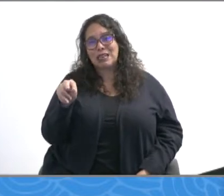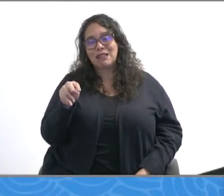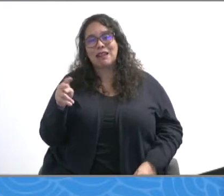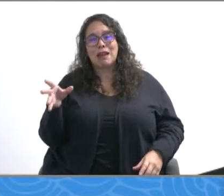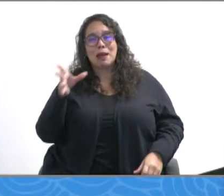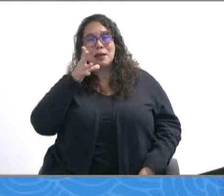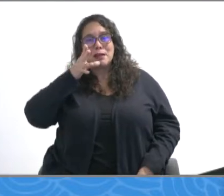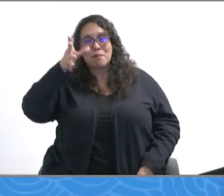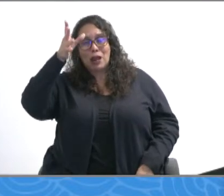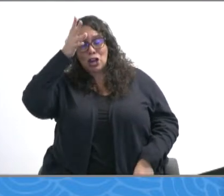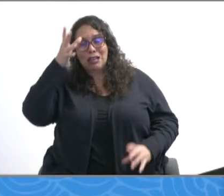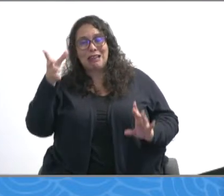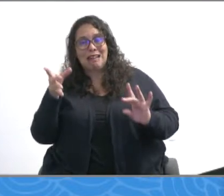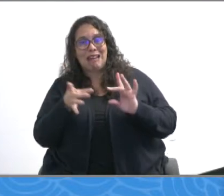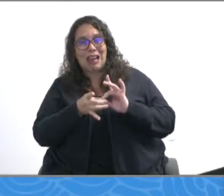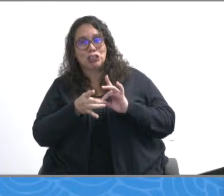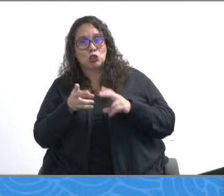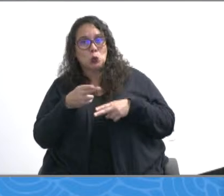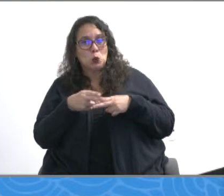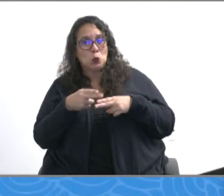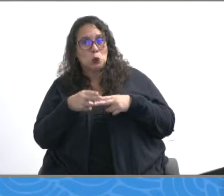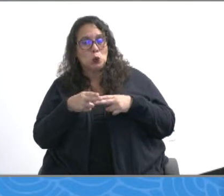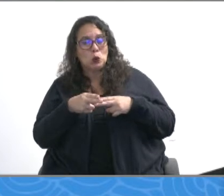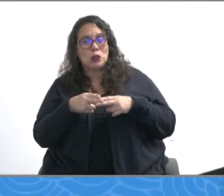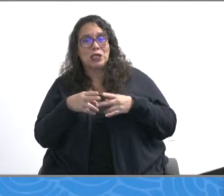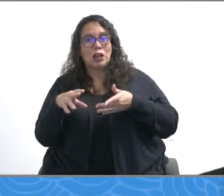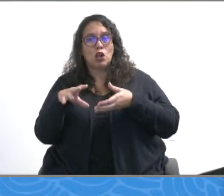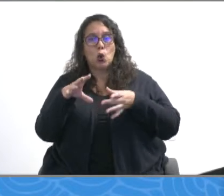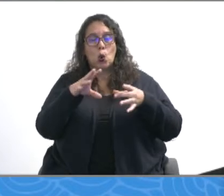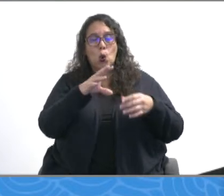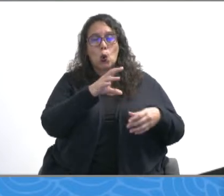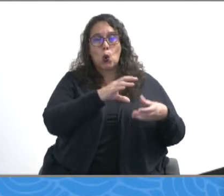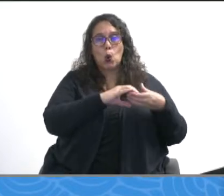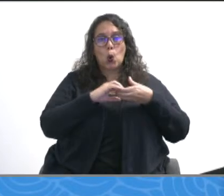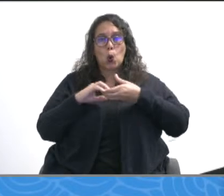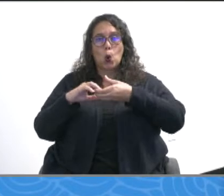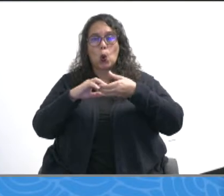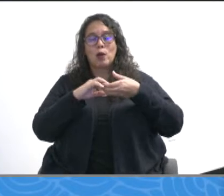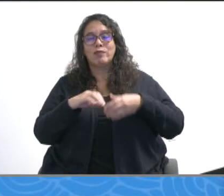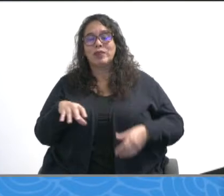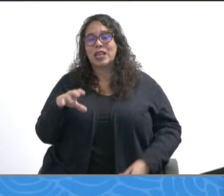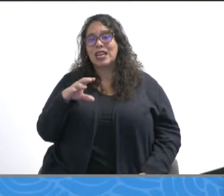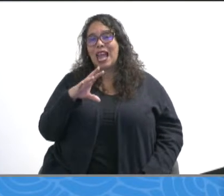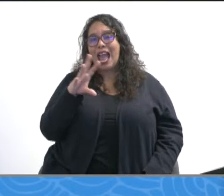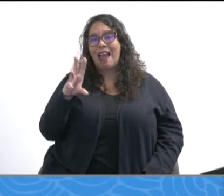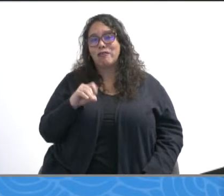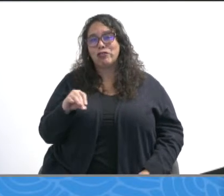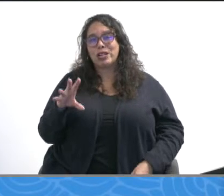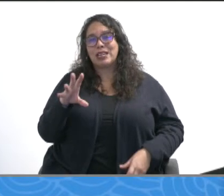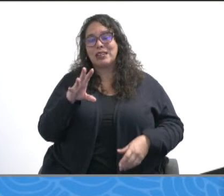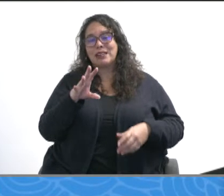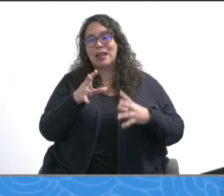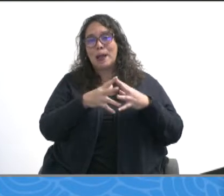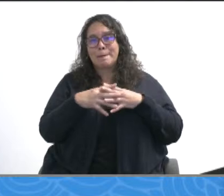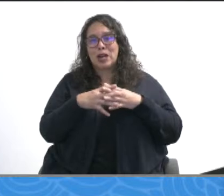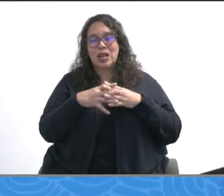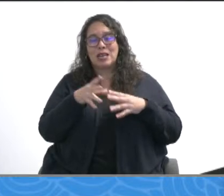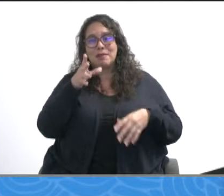our coalition of African American parents. And so this can also be viewed on our Twitter account. So you can follow us.